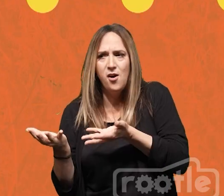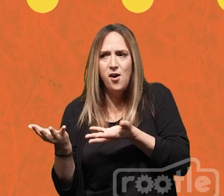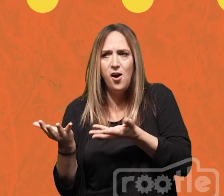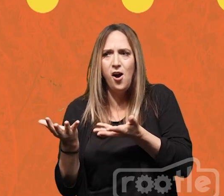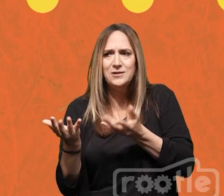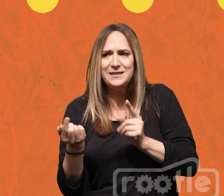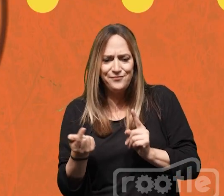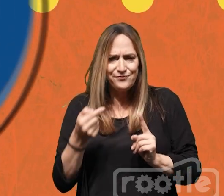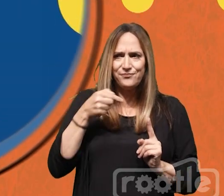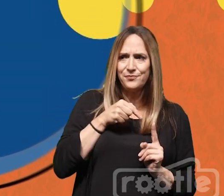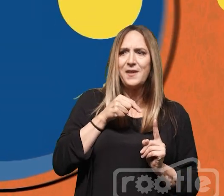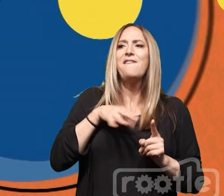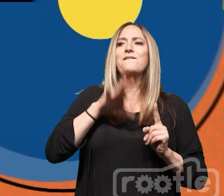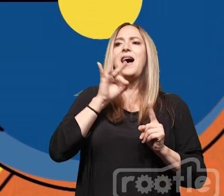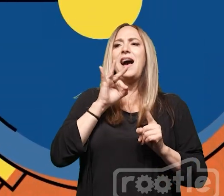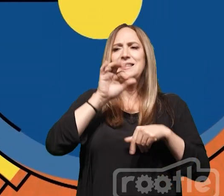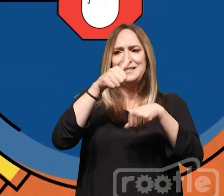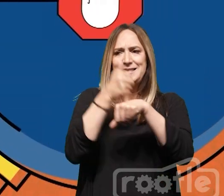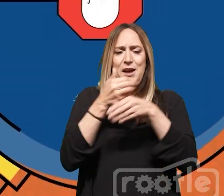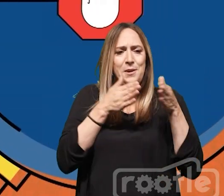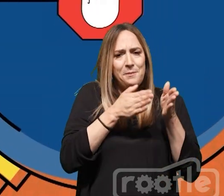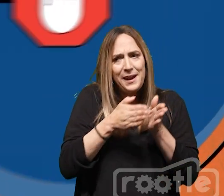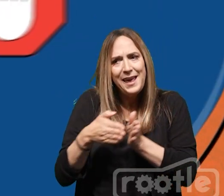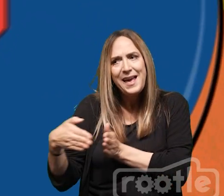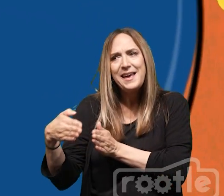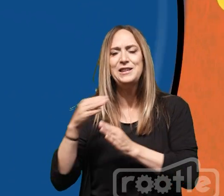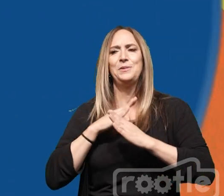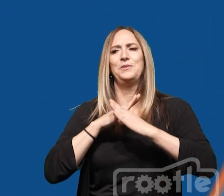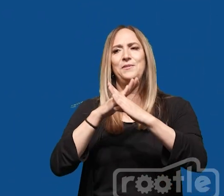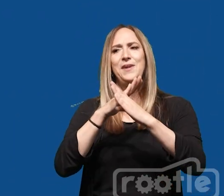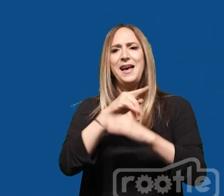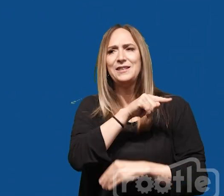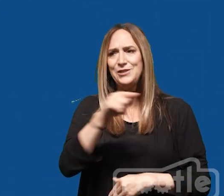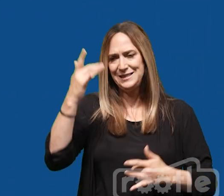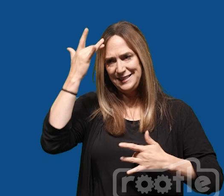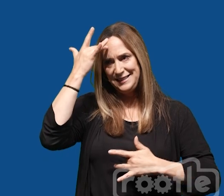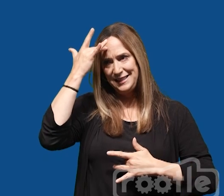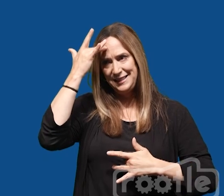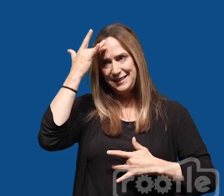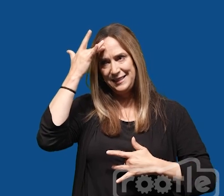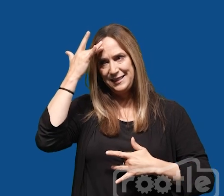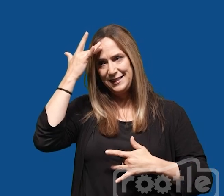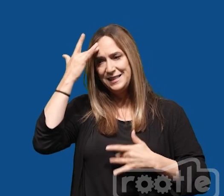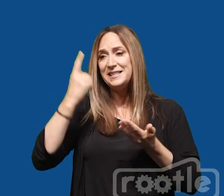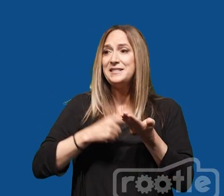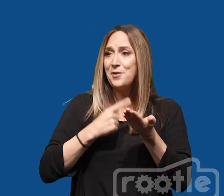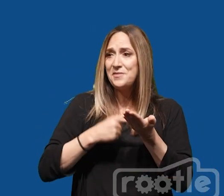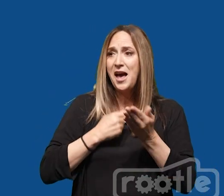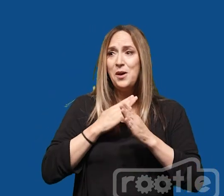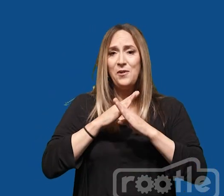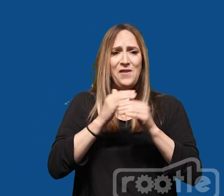Then we put a plan in place to stop other people from getting sick. Sometimes that's encouraging people to wash their hands